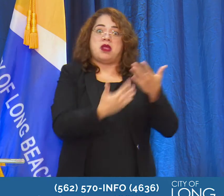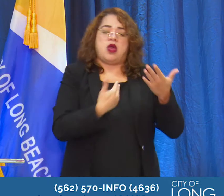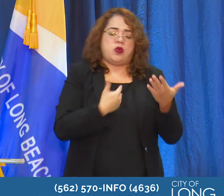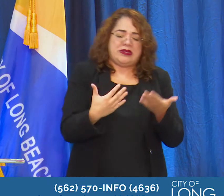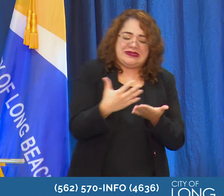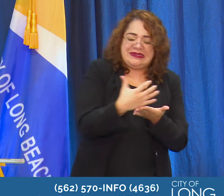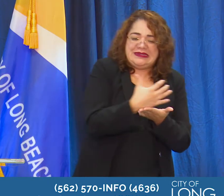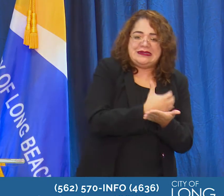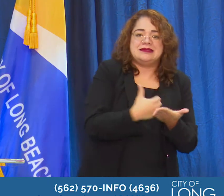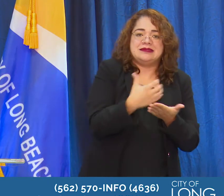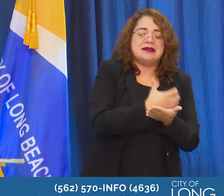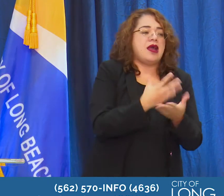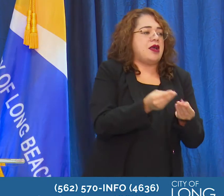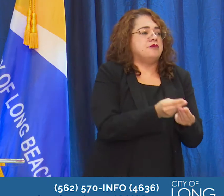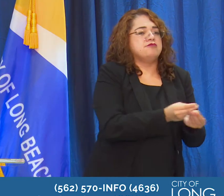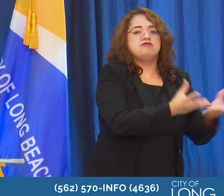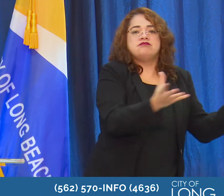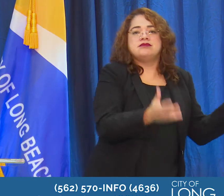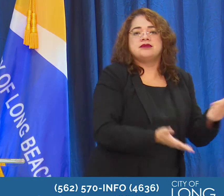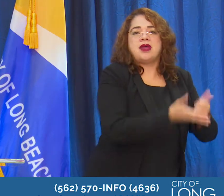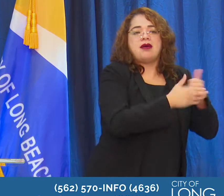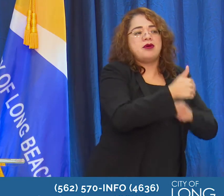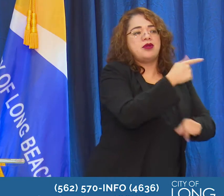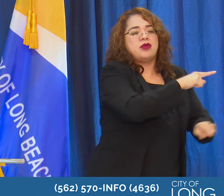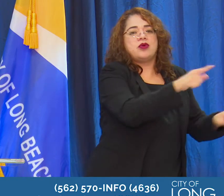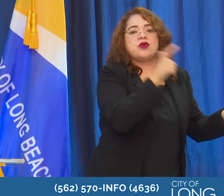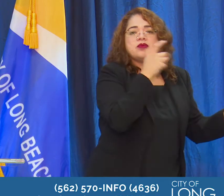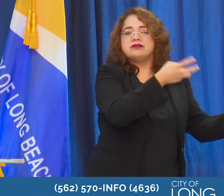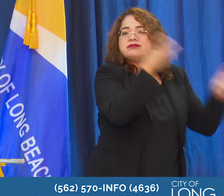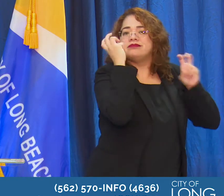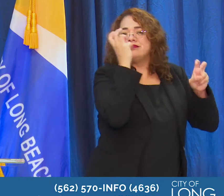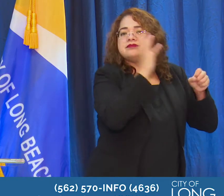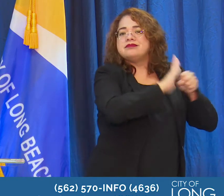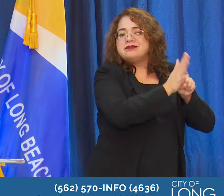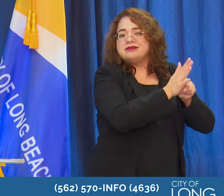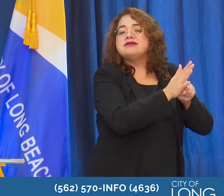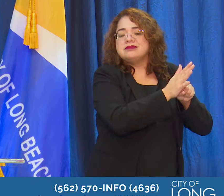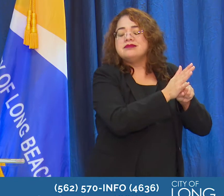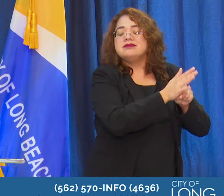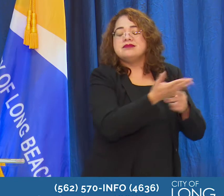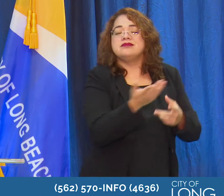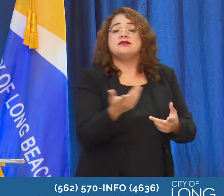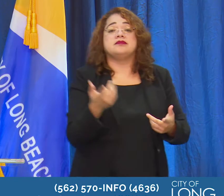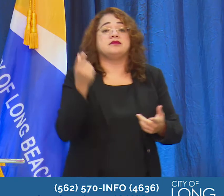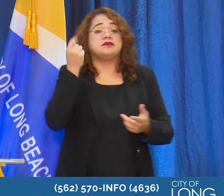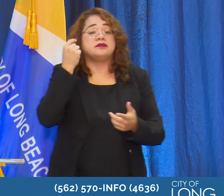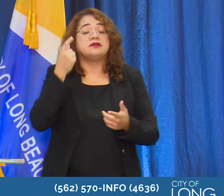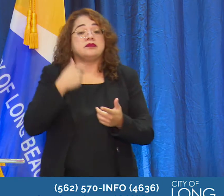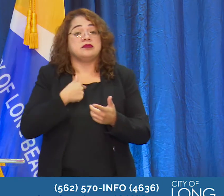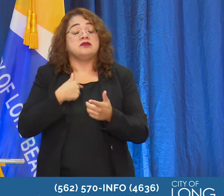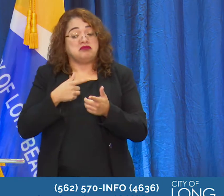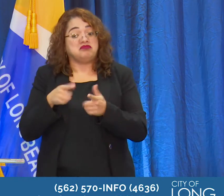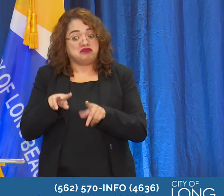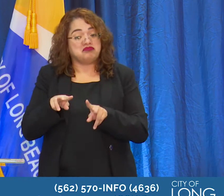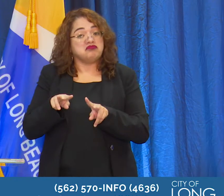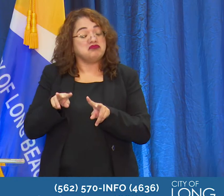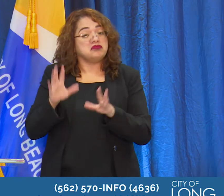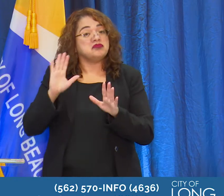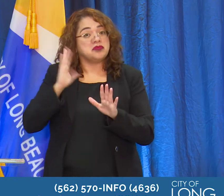While researchers are still determining the effectiveness and relative safety of treating COVID-19 with donated plasma,